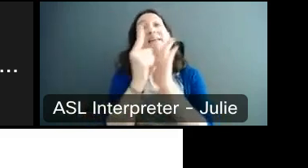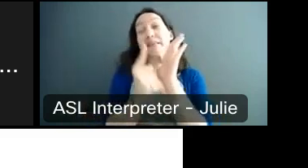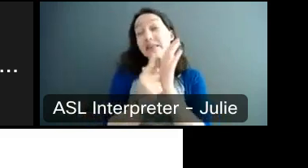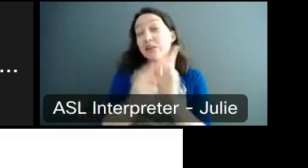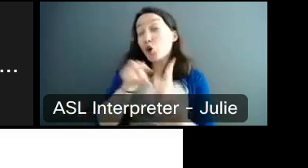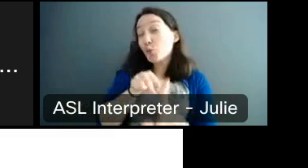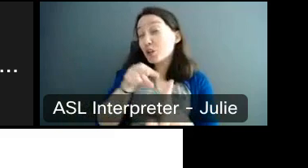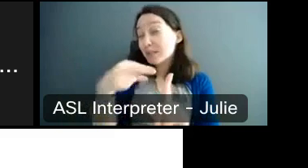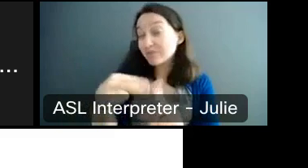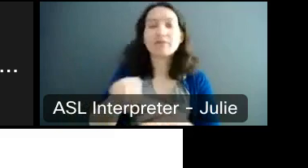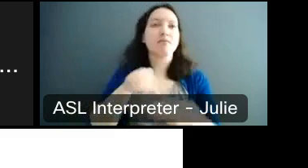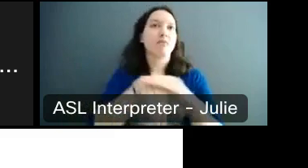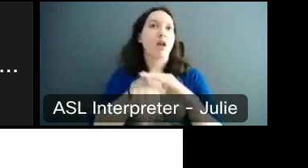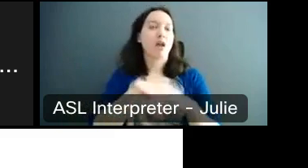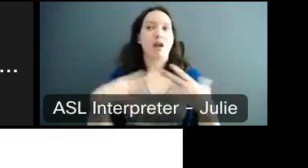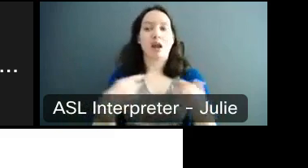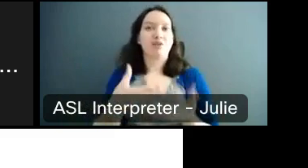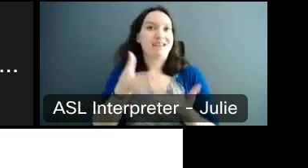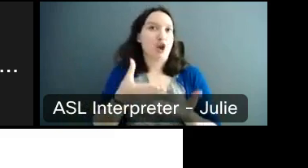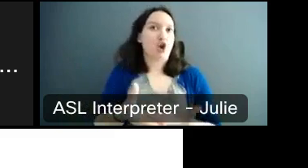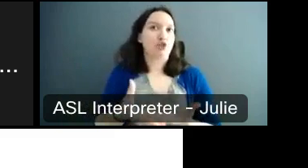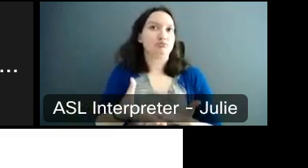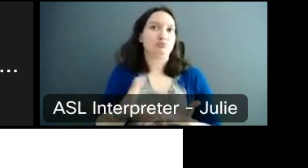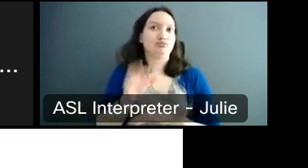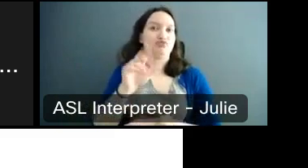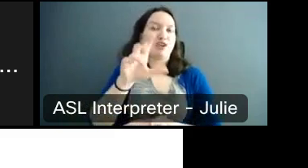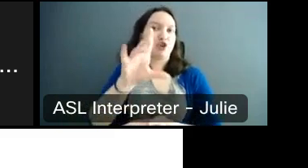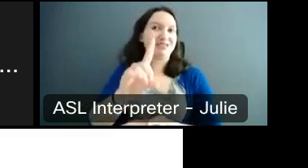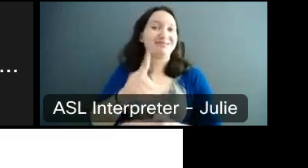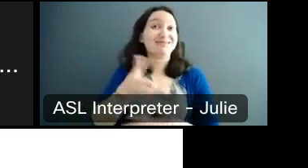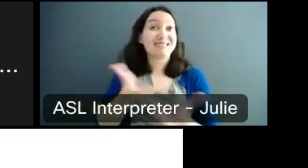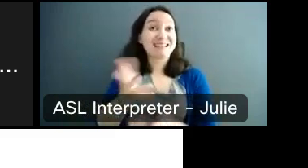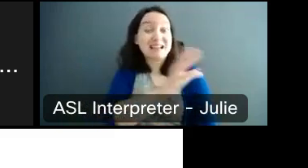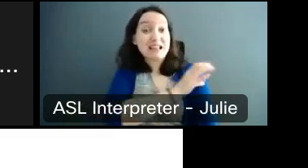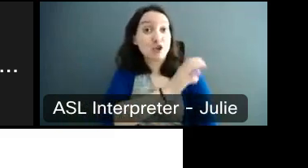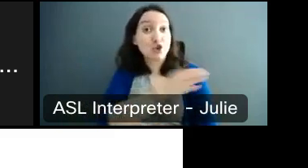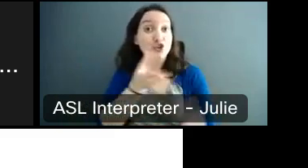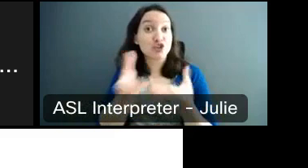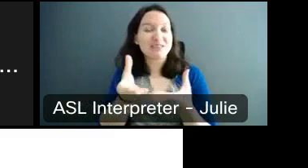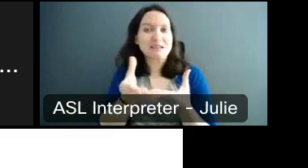Access to the healthcare record engagement in clinical services. It gets it gets a little.